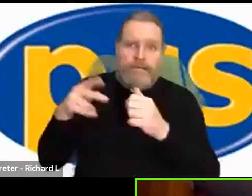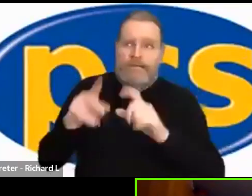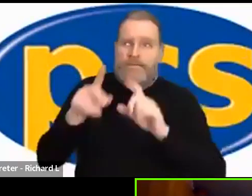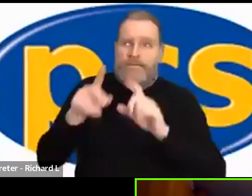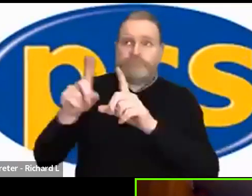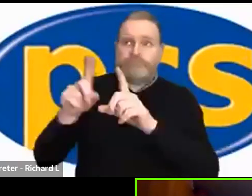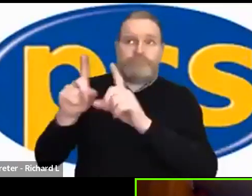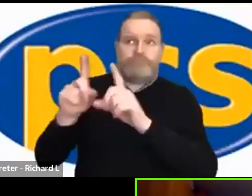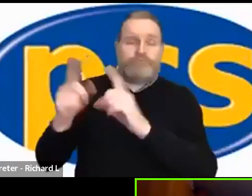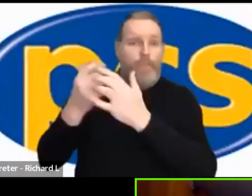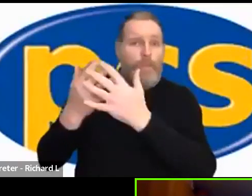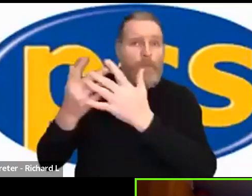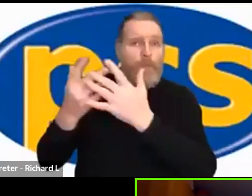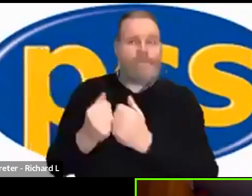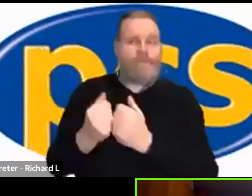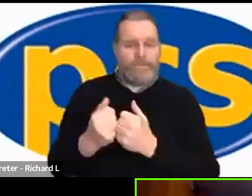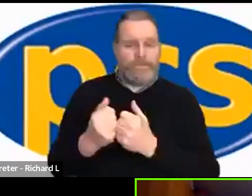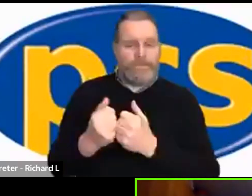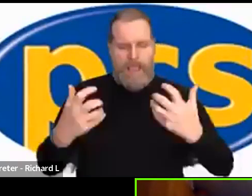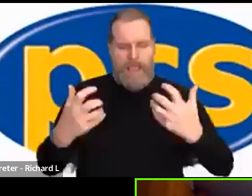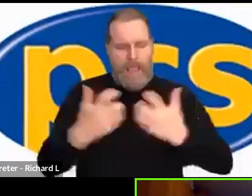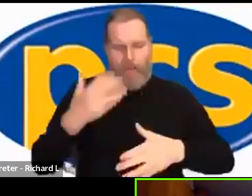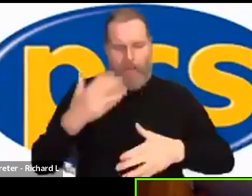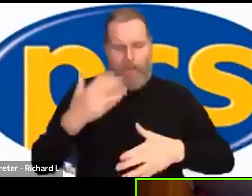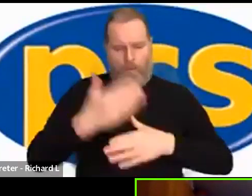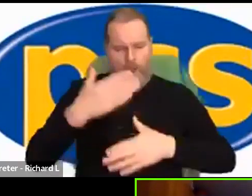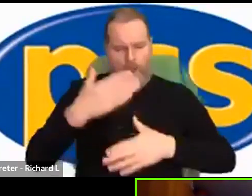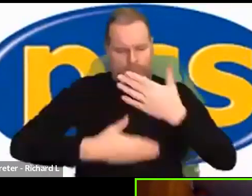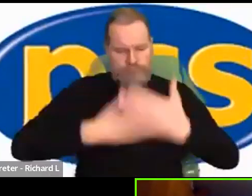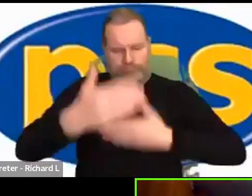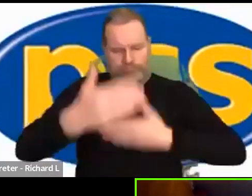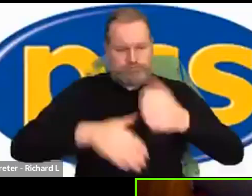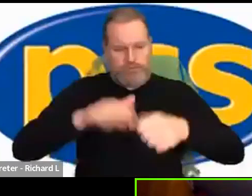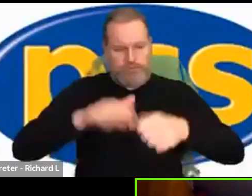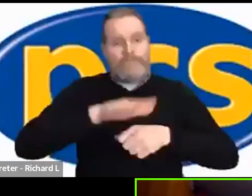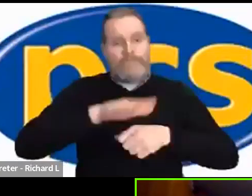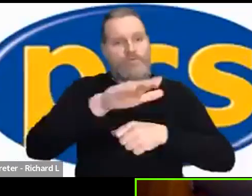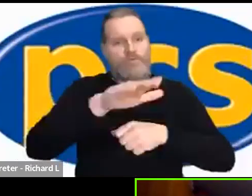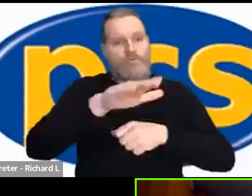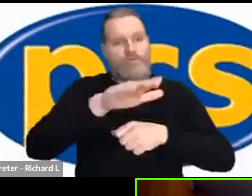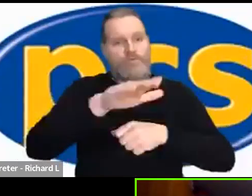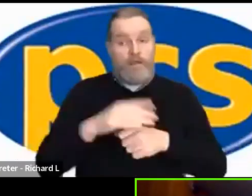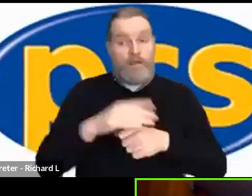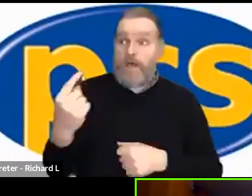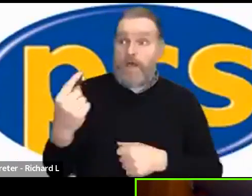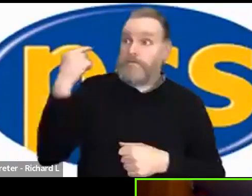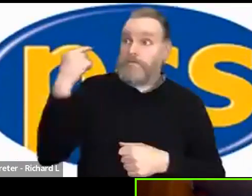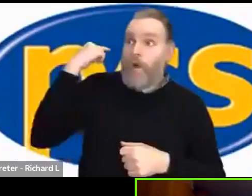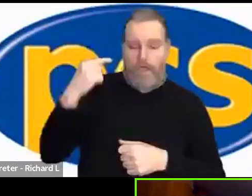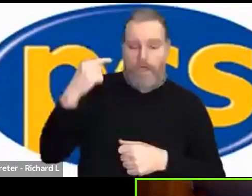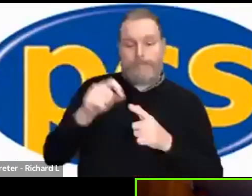lots of questions that people will people have about the logistics people have about the logistics. How all this works. How all this works. I think the last time Pcs.